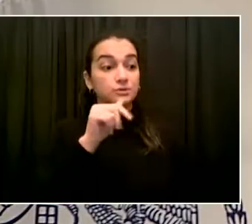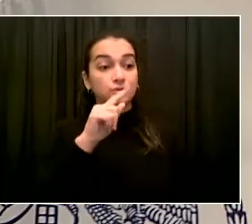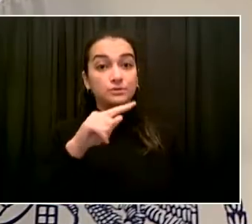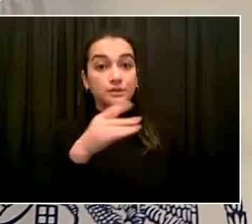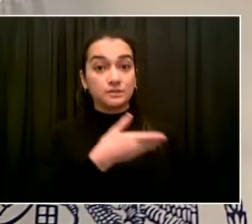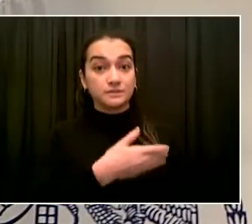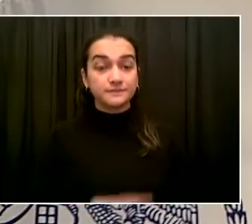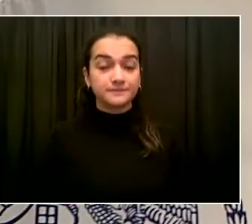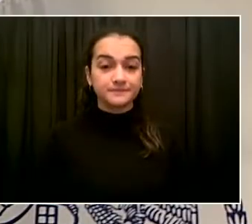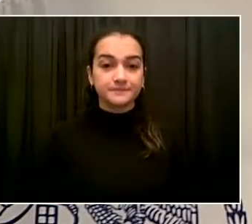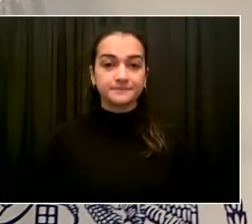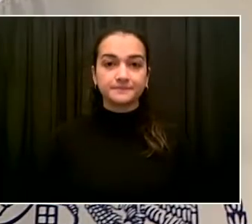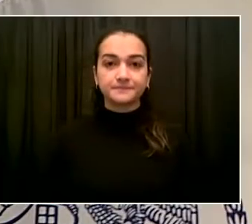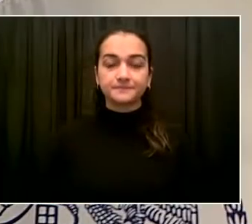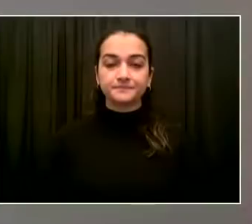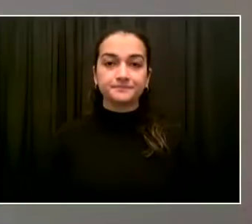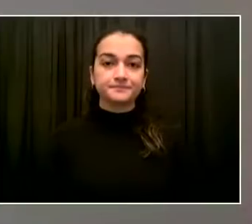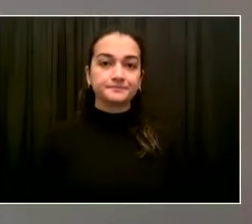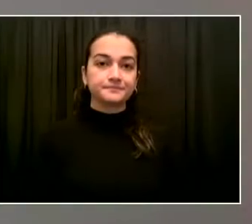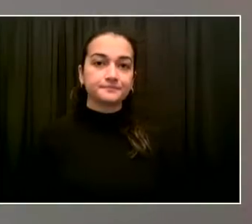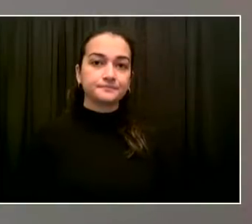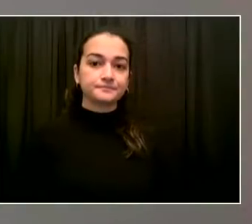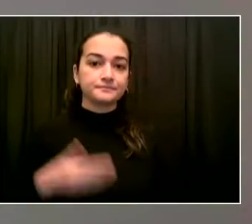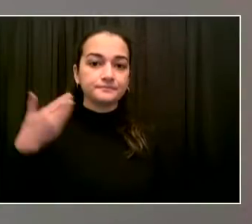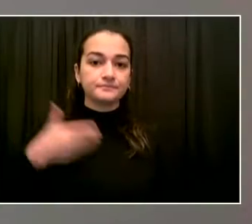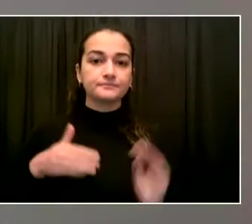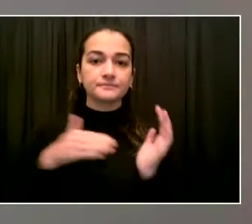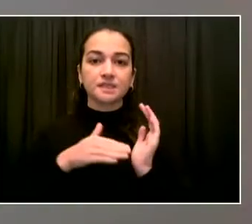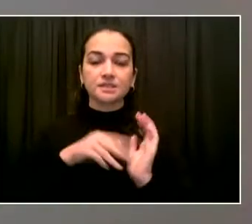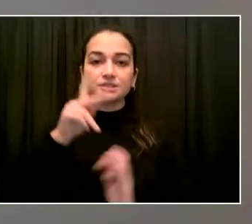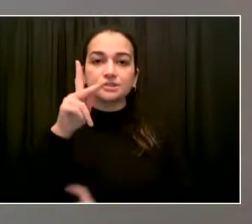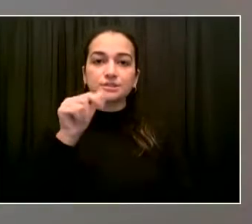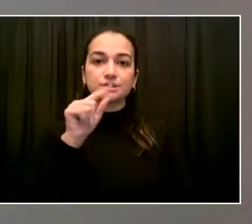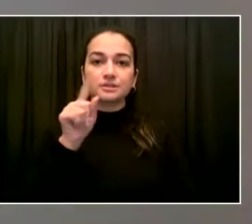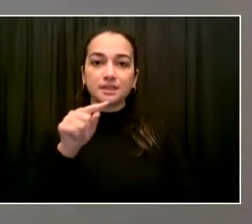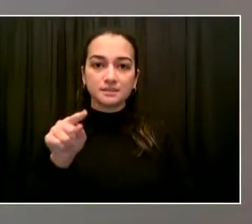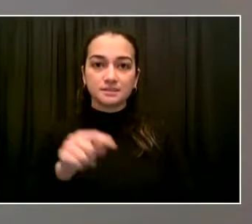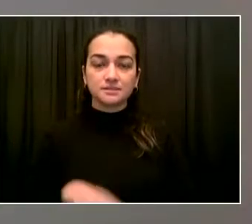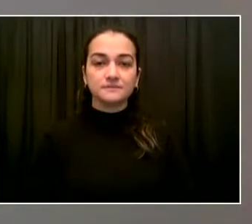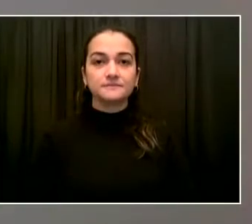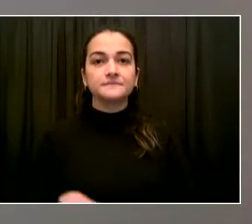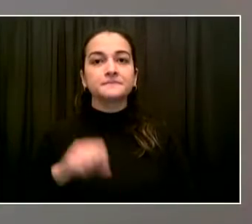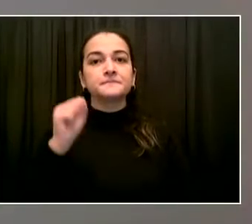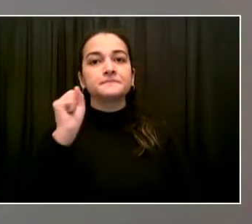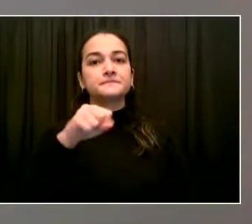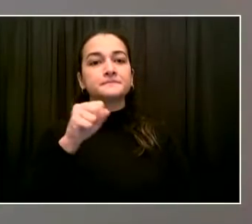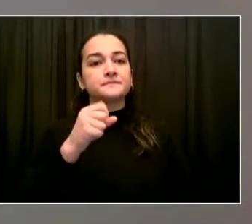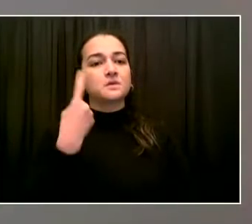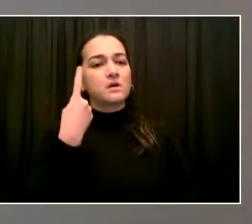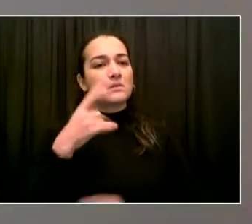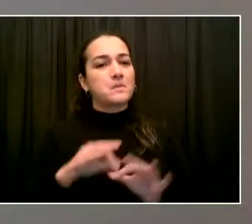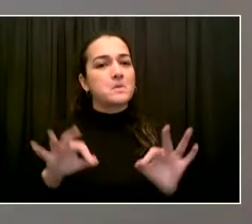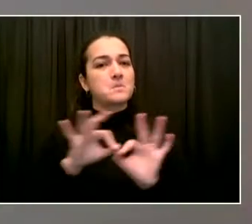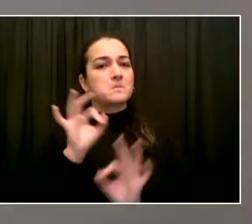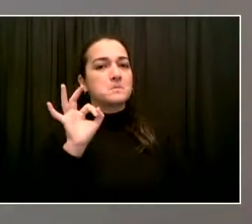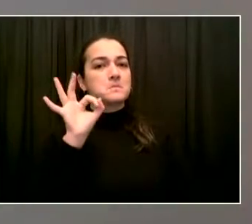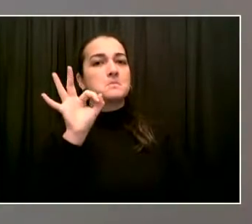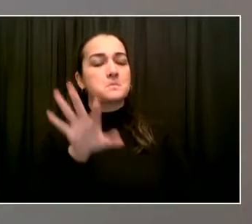WHAT I'VE HEARD FROM THE MEDICAL TEAM, LOUAD ND CLARE, VACCINATION, ANYTHING THAT GETS MORE PEOPLE VACCINATED IS WHAT WE NEED AND HAVE TO DO RIGHT NOW. DR. KATZ FIRST. YES OR, YOU